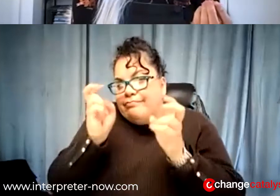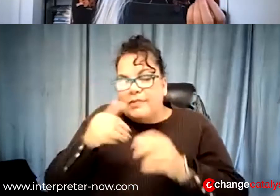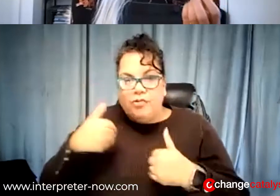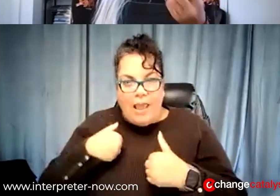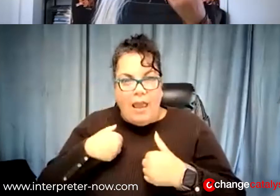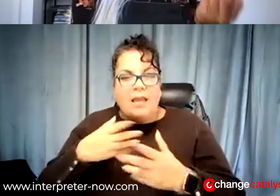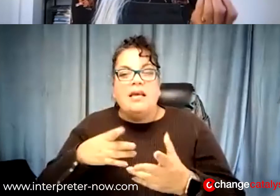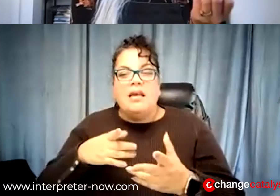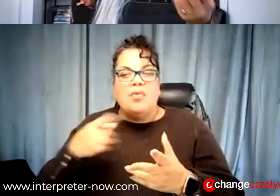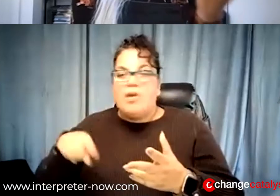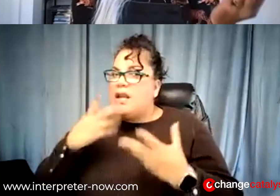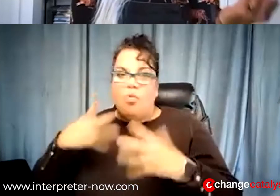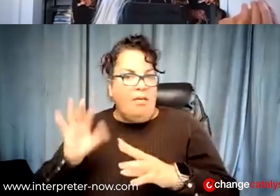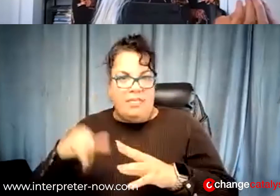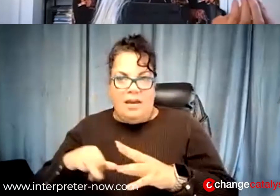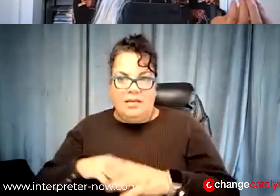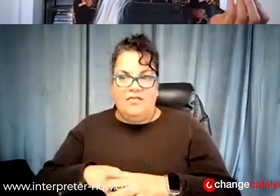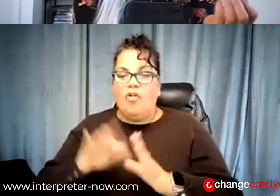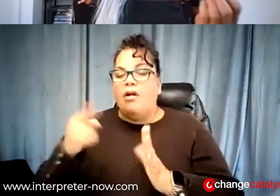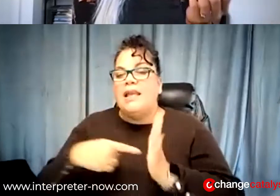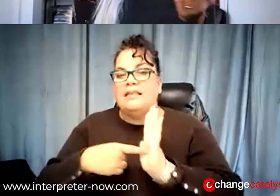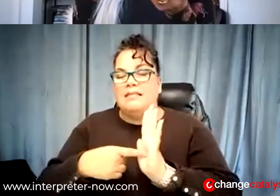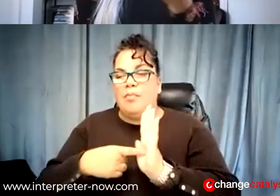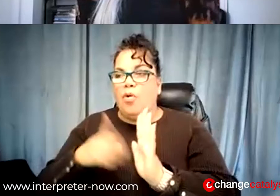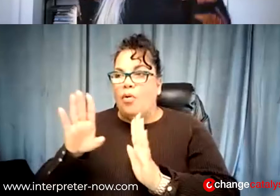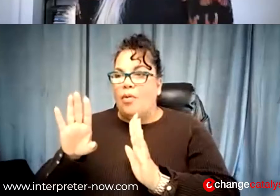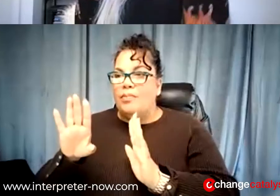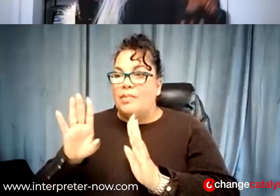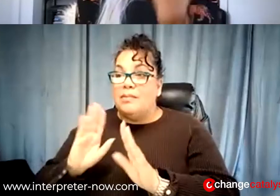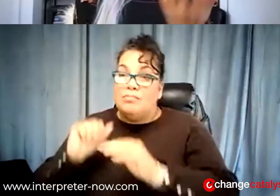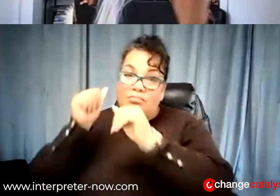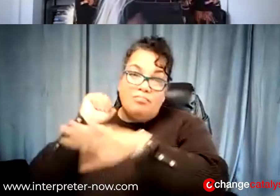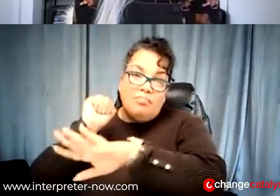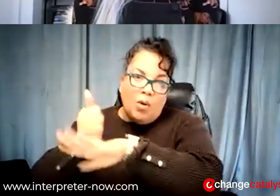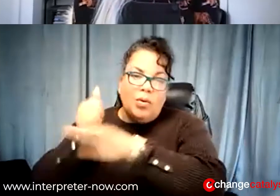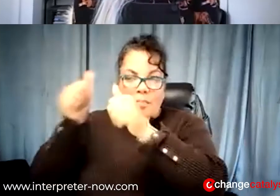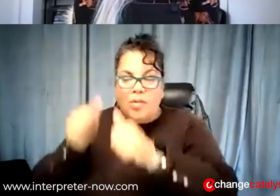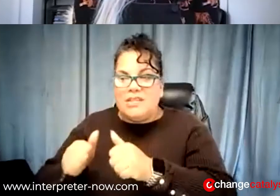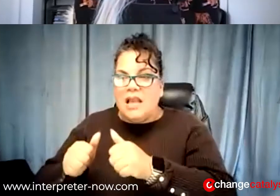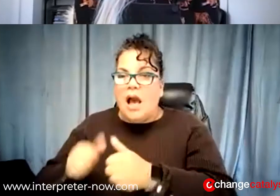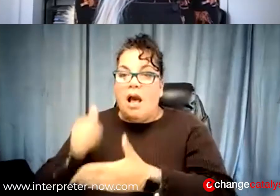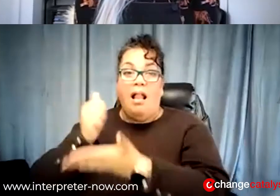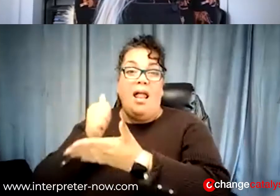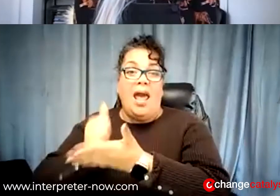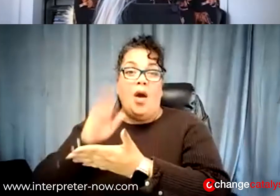So like, for example, putting out a help beacon to hear that you're not alone in grieving the loss of a relationship.